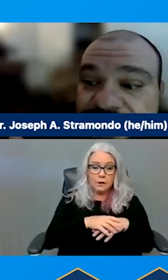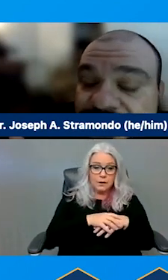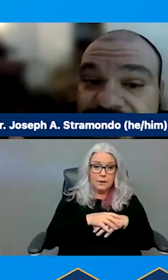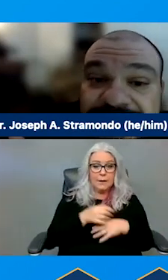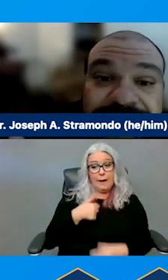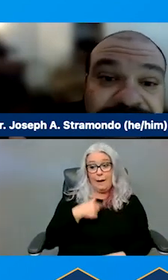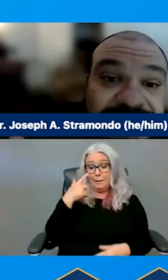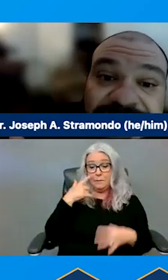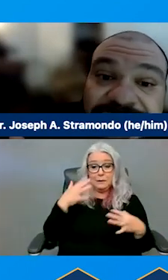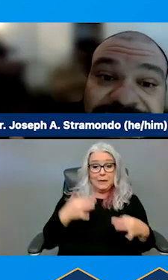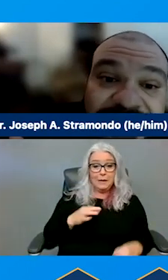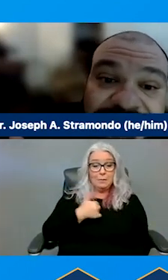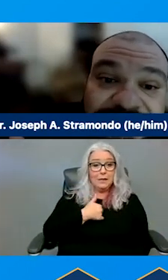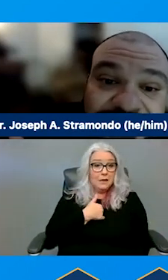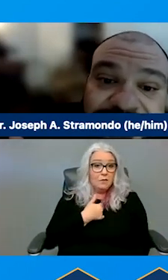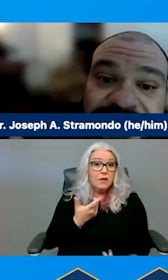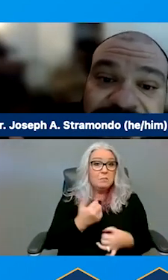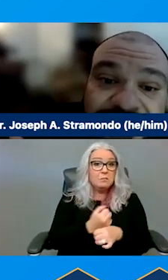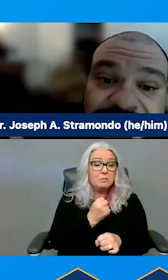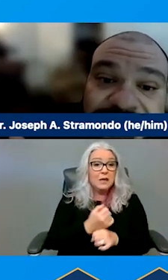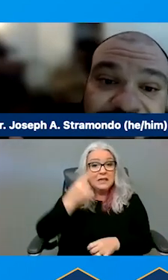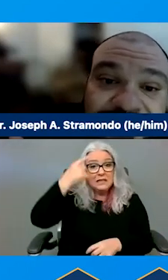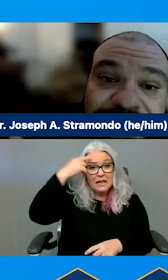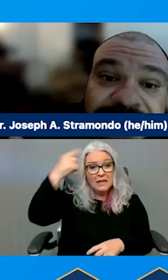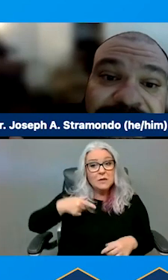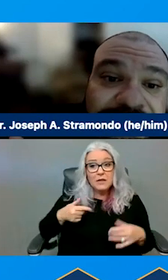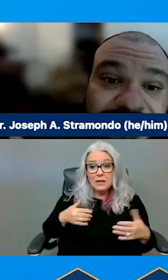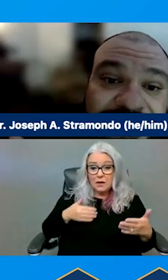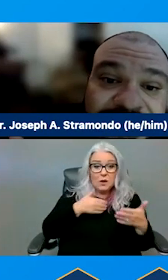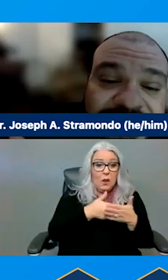I decided that it made a lot of sense for me to be in close proximity with my 2 year old